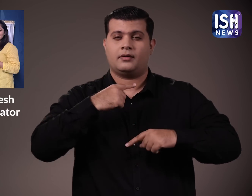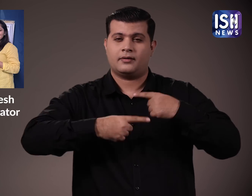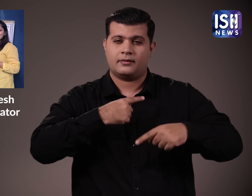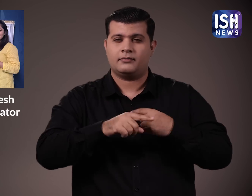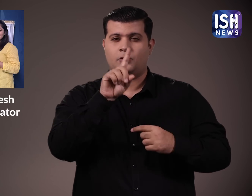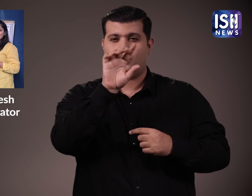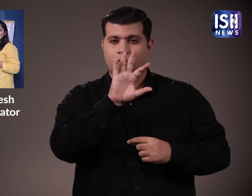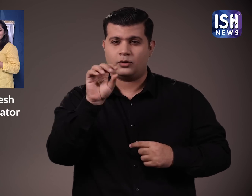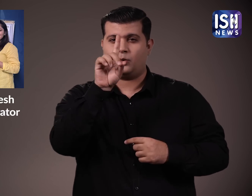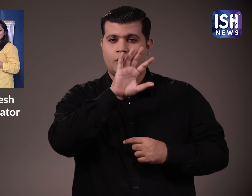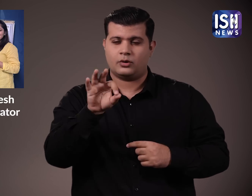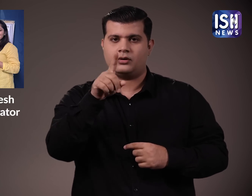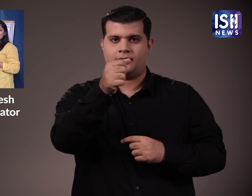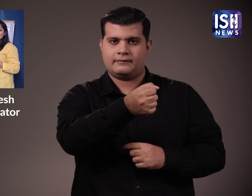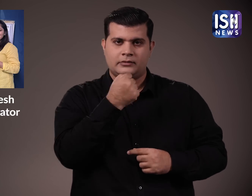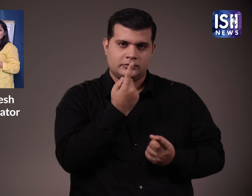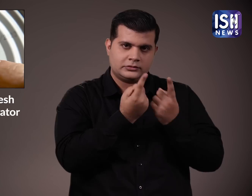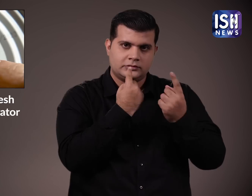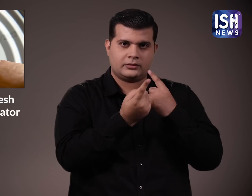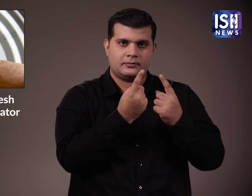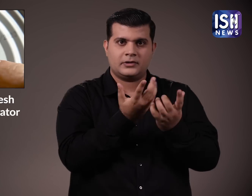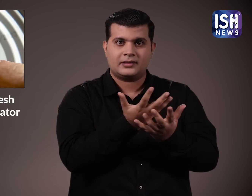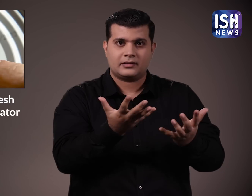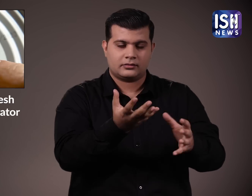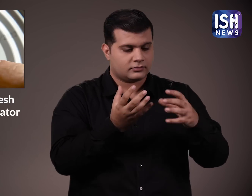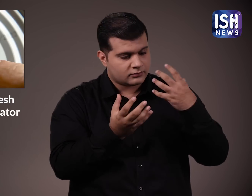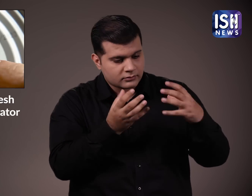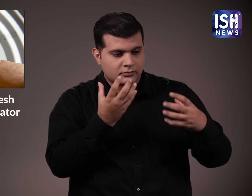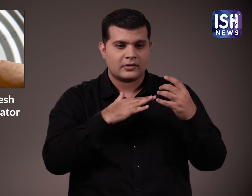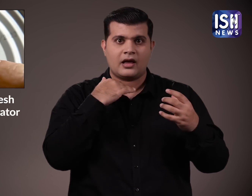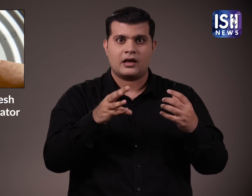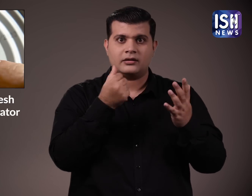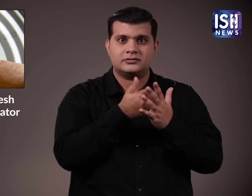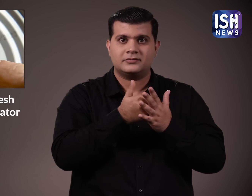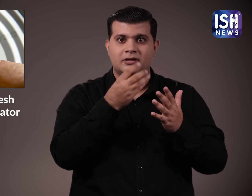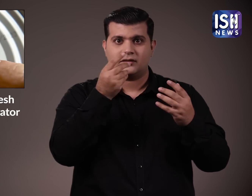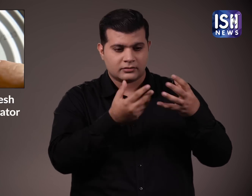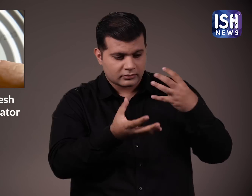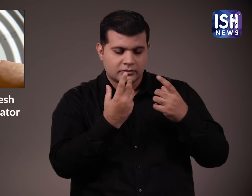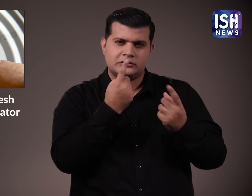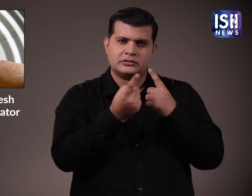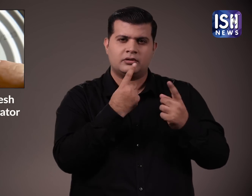Do inspect for expired items every week.